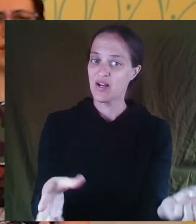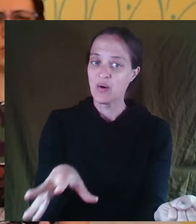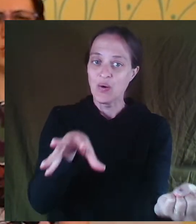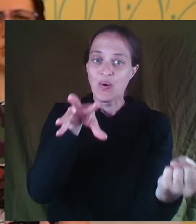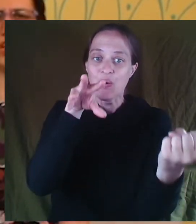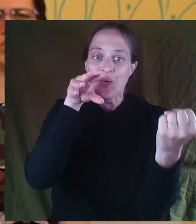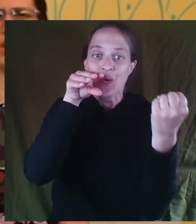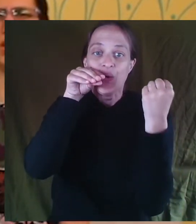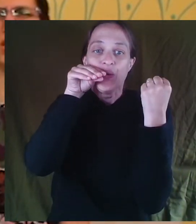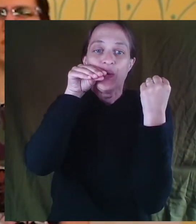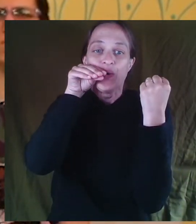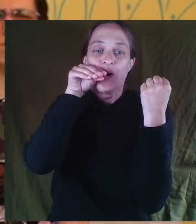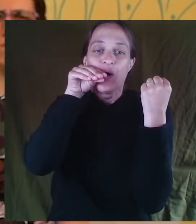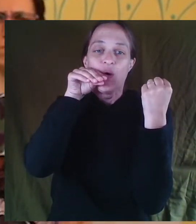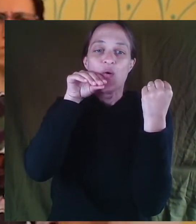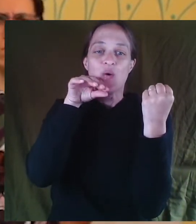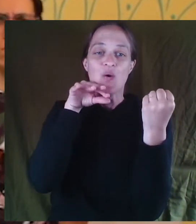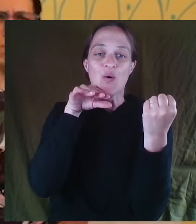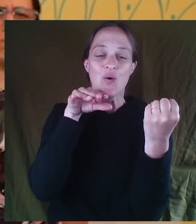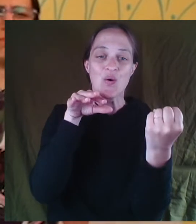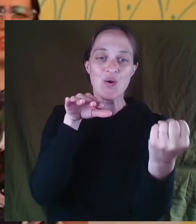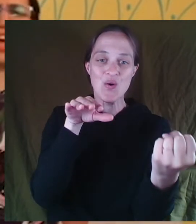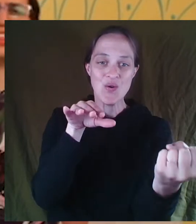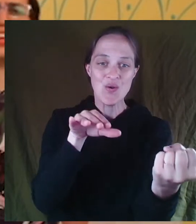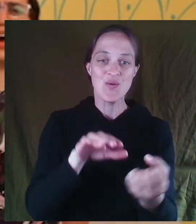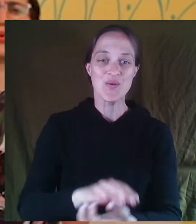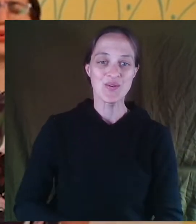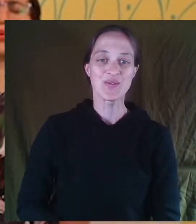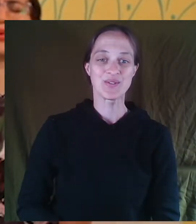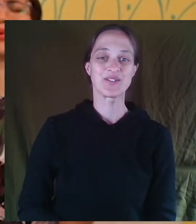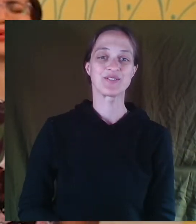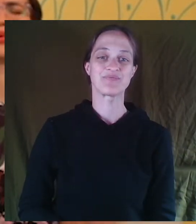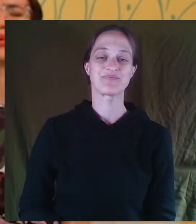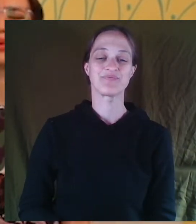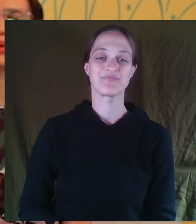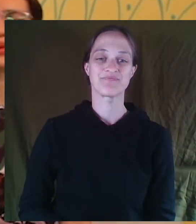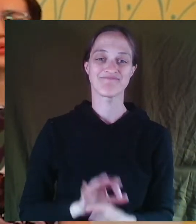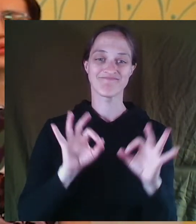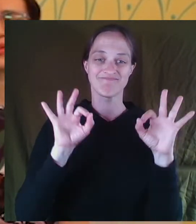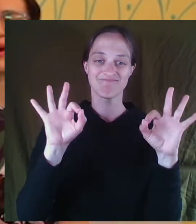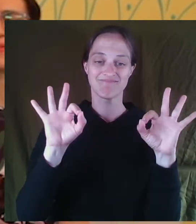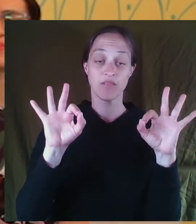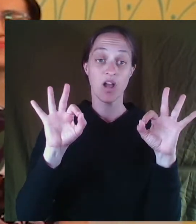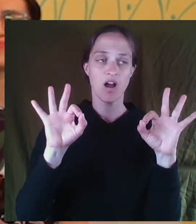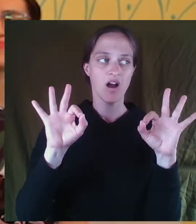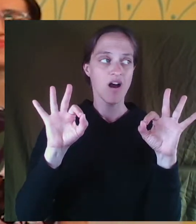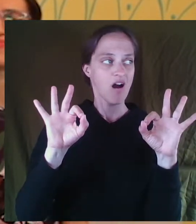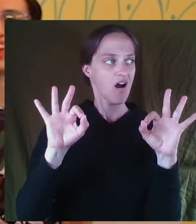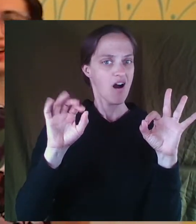Let's lift those weights. Ready? In, and then out. Wow.